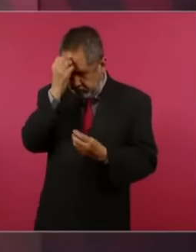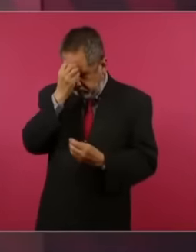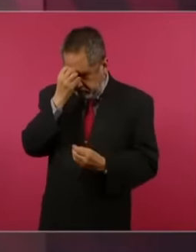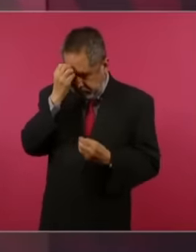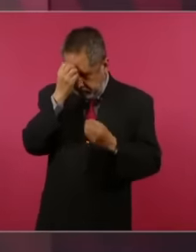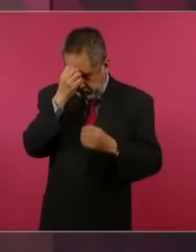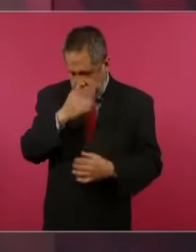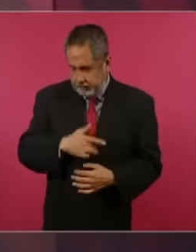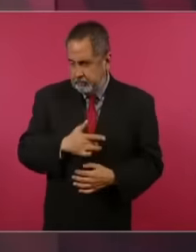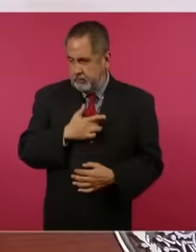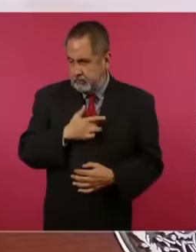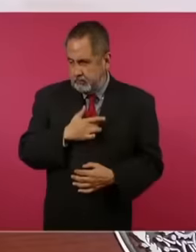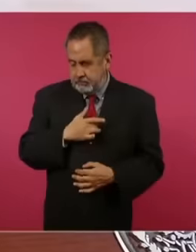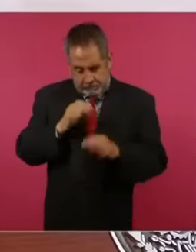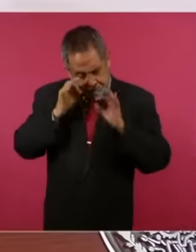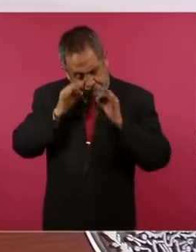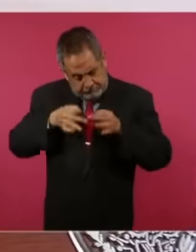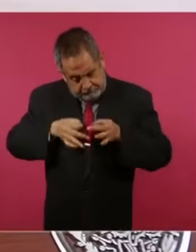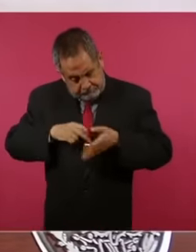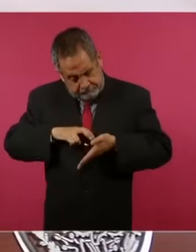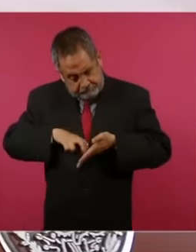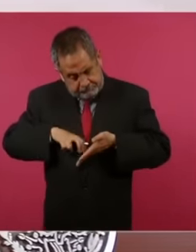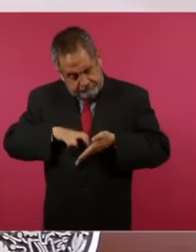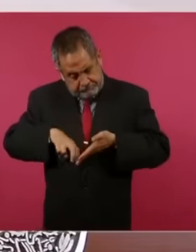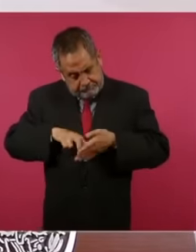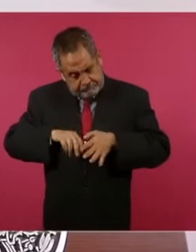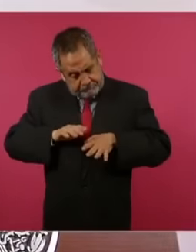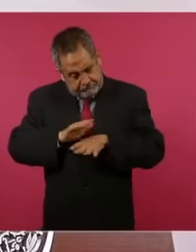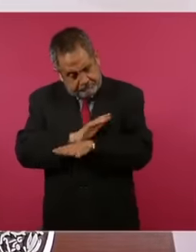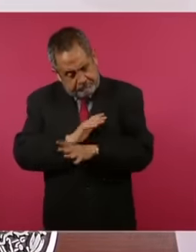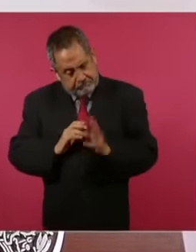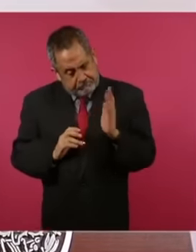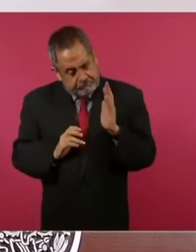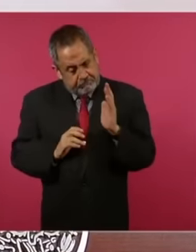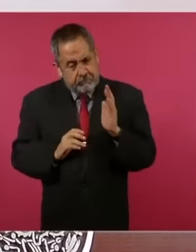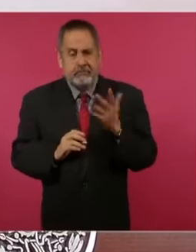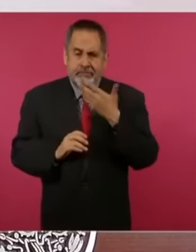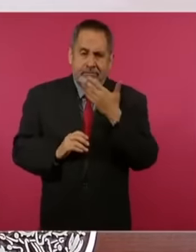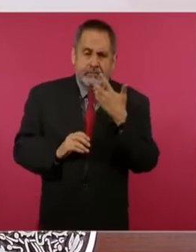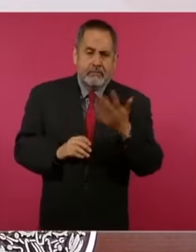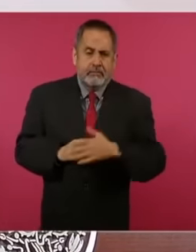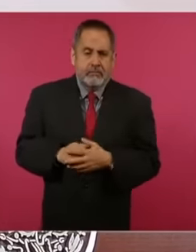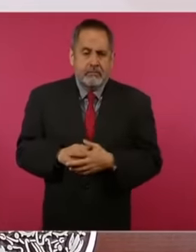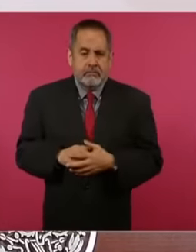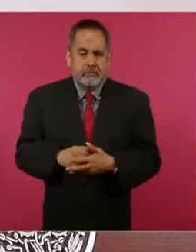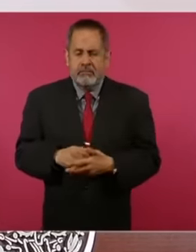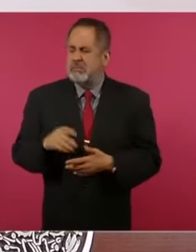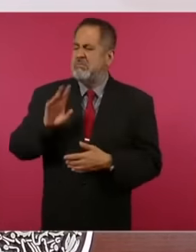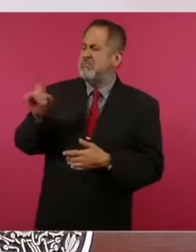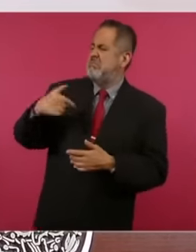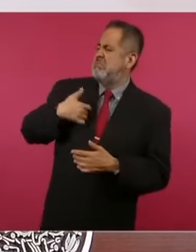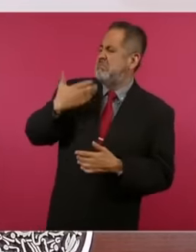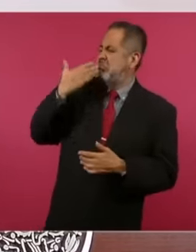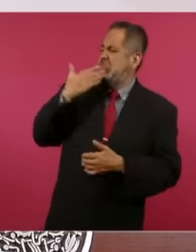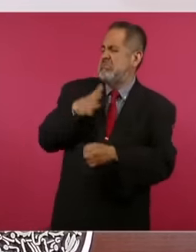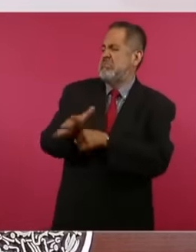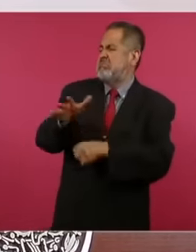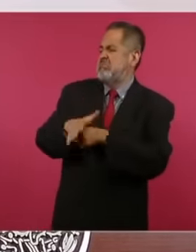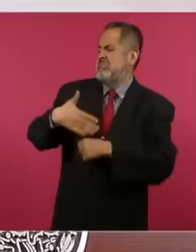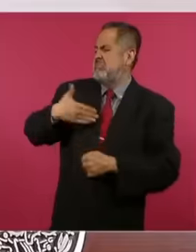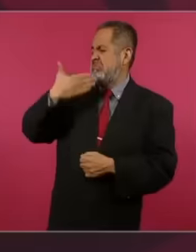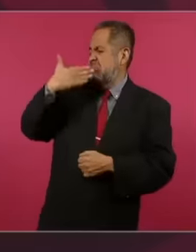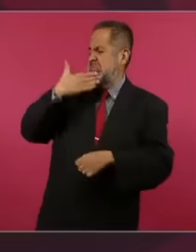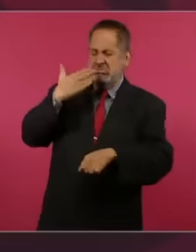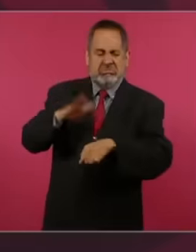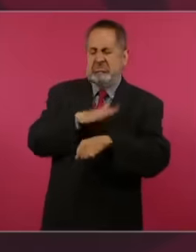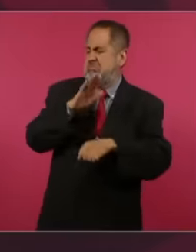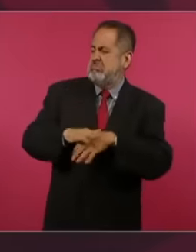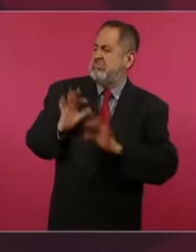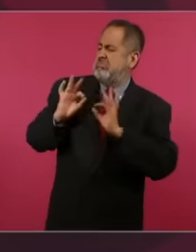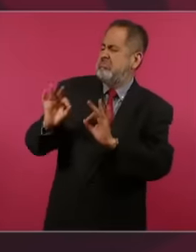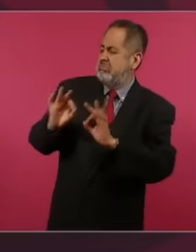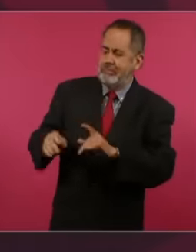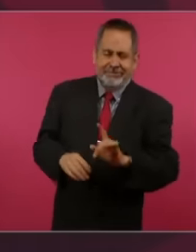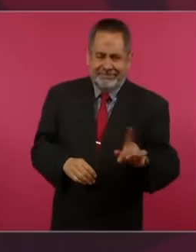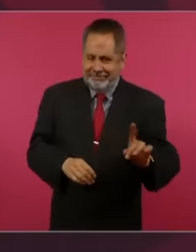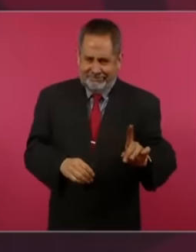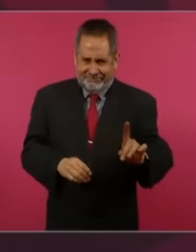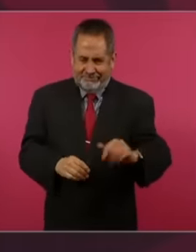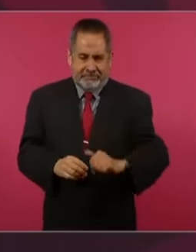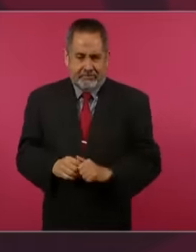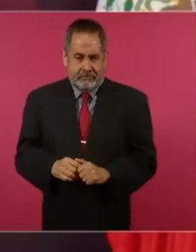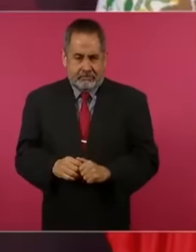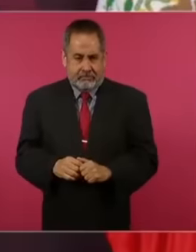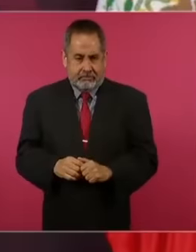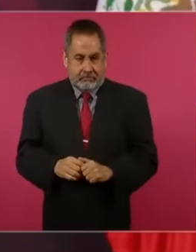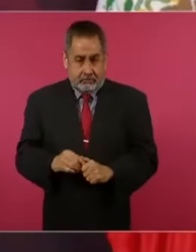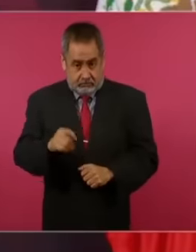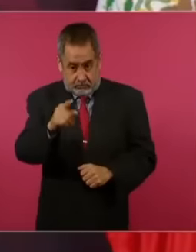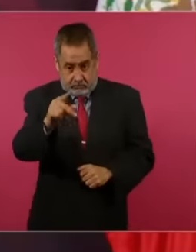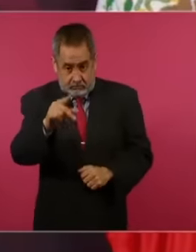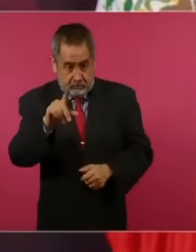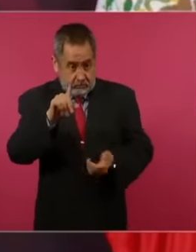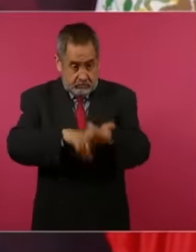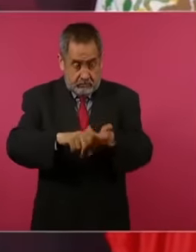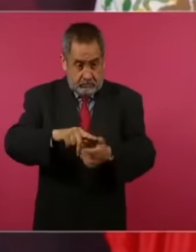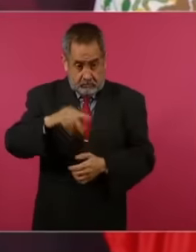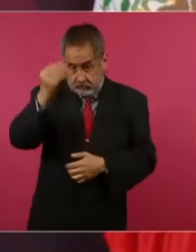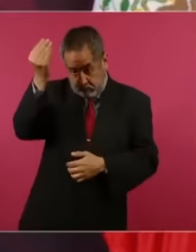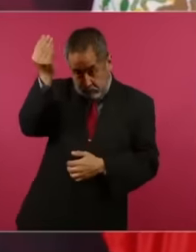self-criticism, not falling into complacency, it is wise to change your mind and when